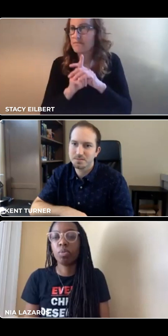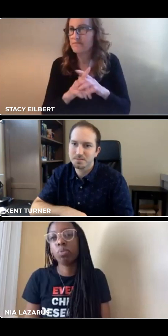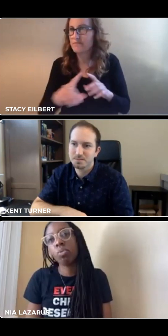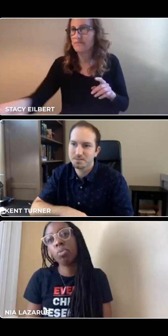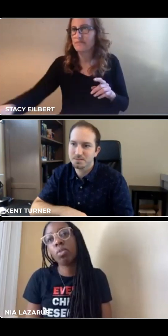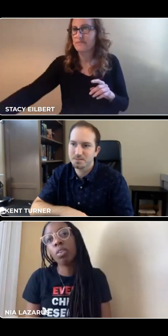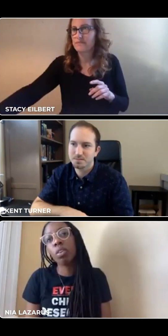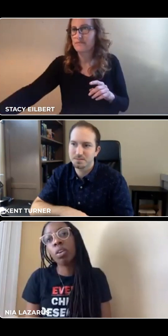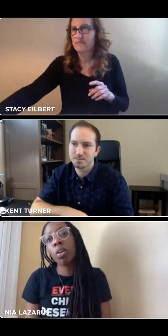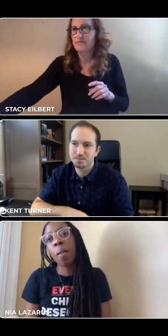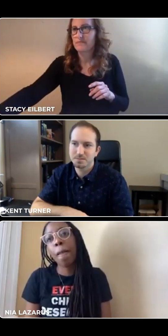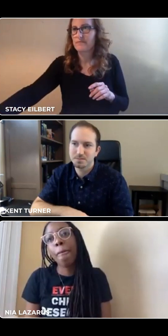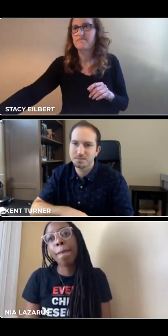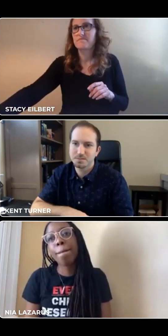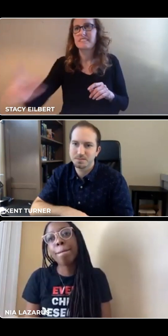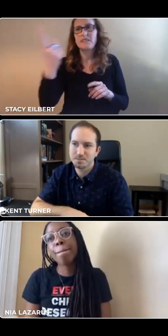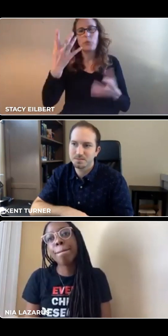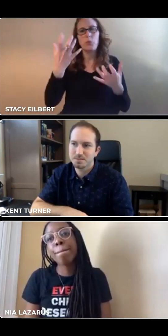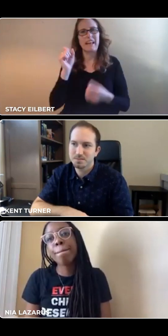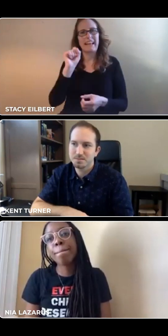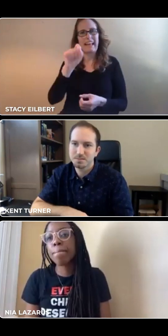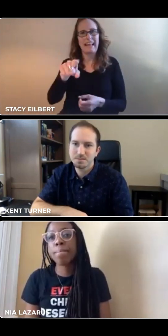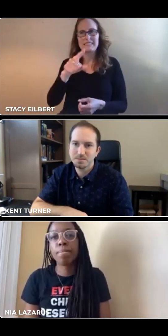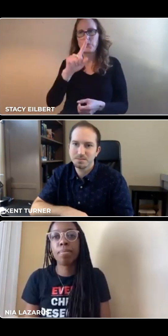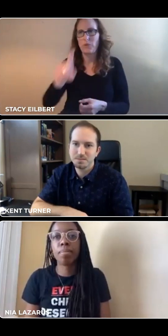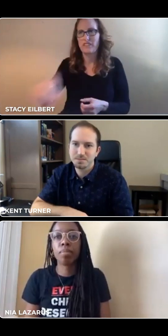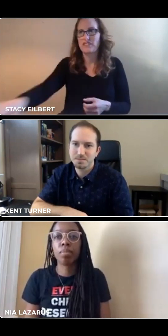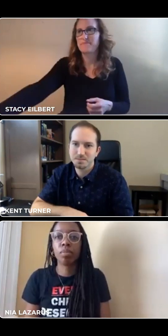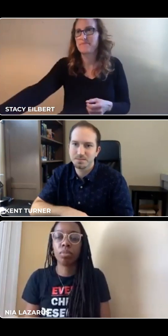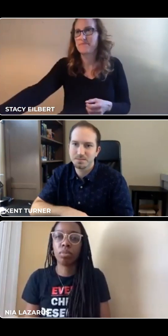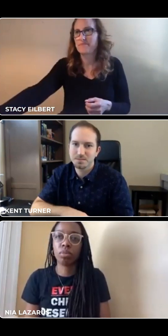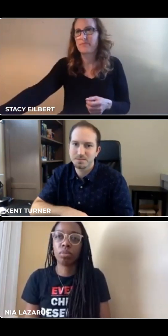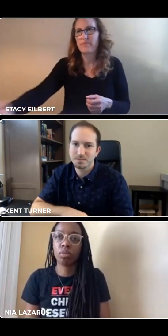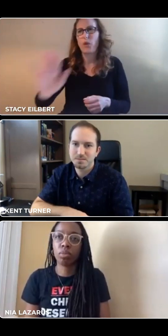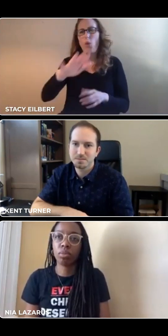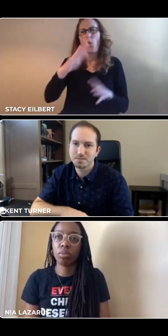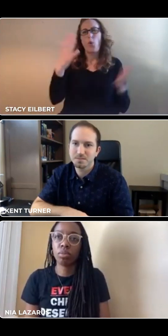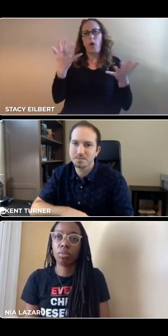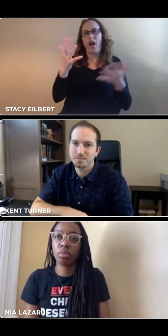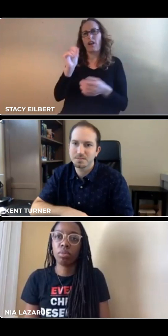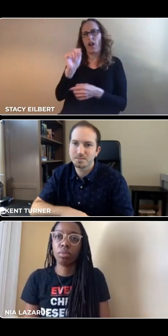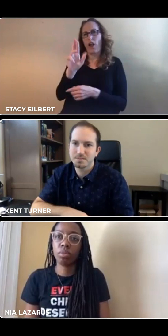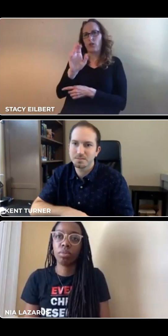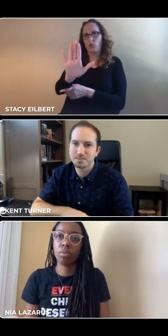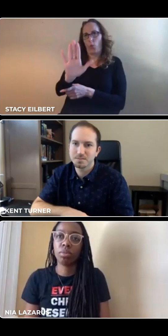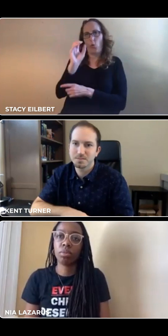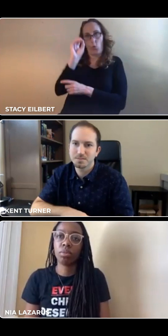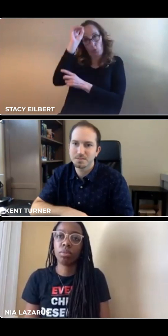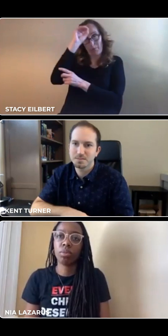Okay. I see a question that's popped up. Someone wants to ask this question.